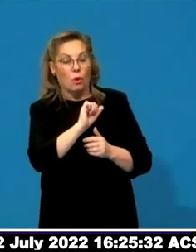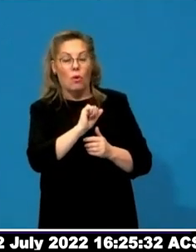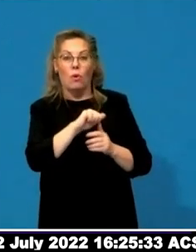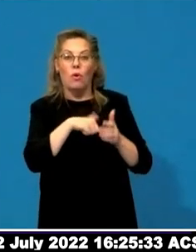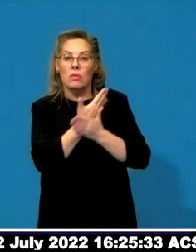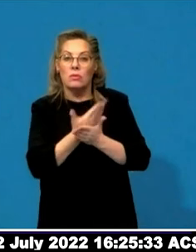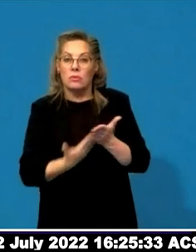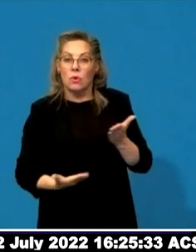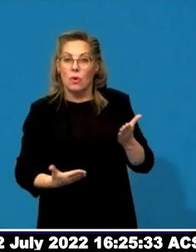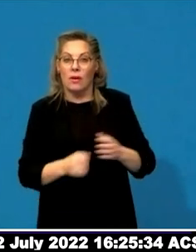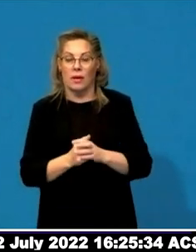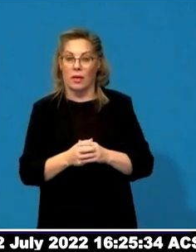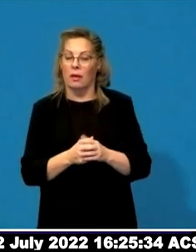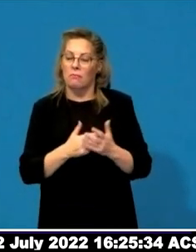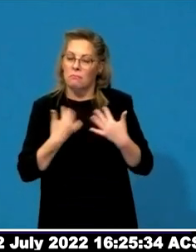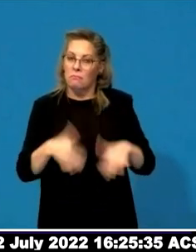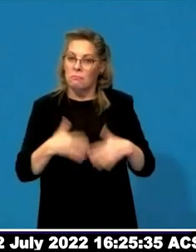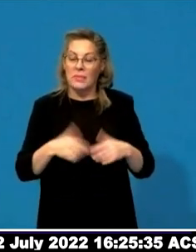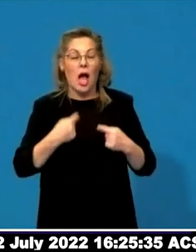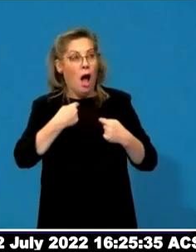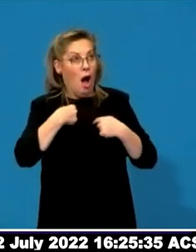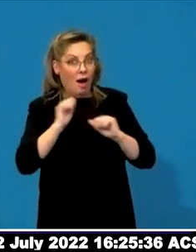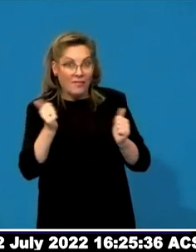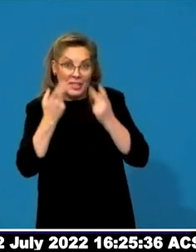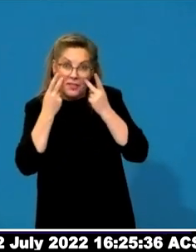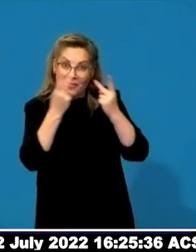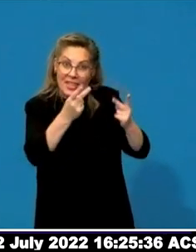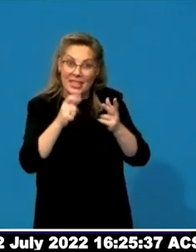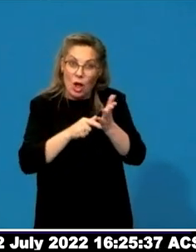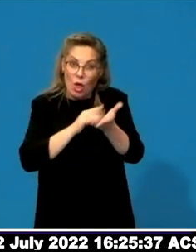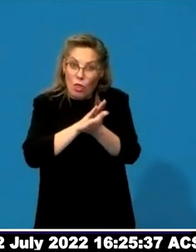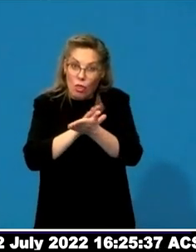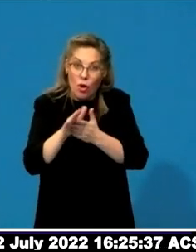I've been to Thursday Island, and I seem to remember that there was a white man who was buried -